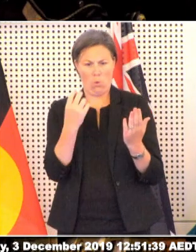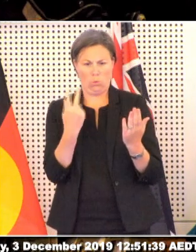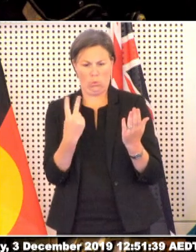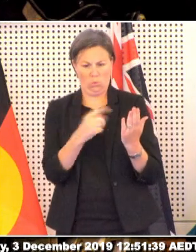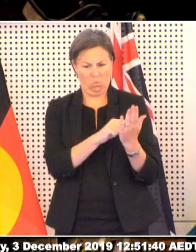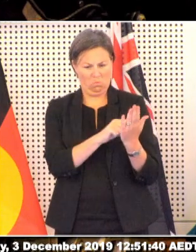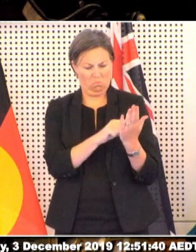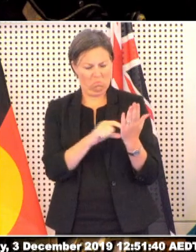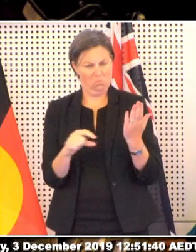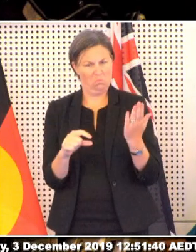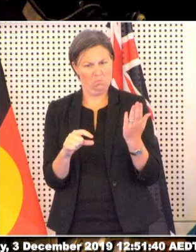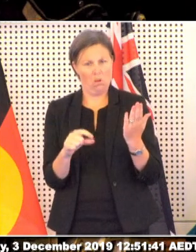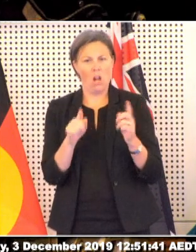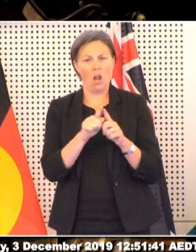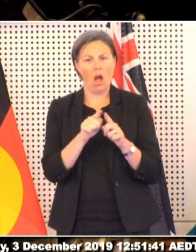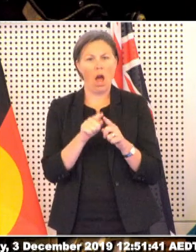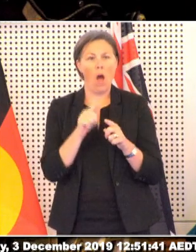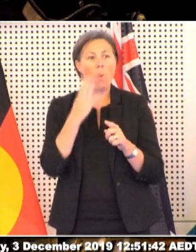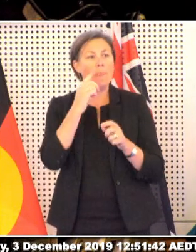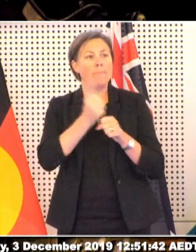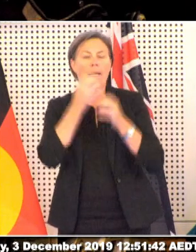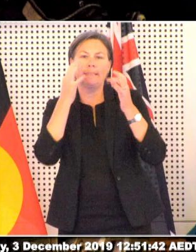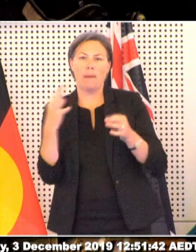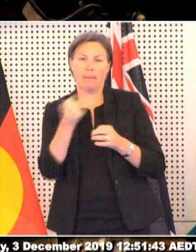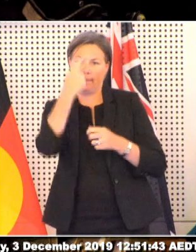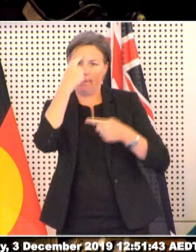So these are things such as the age of the represented person, the age of others in